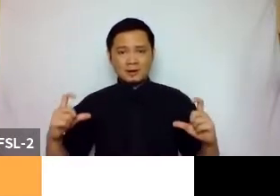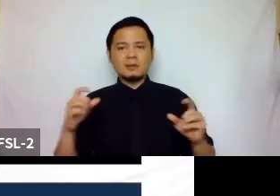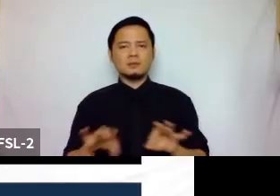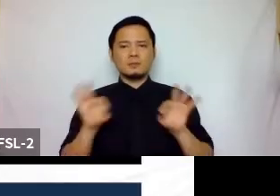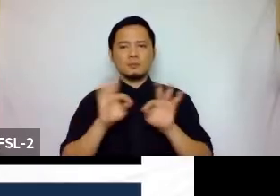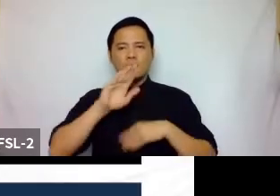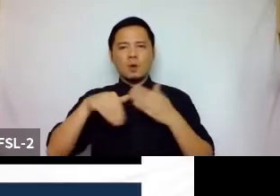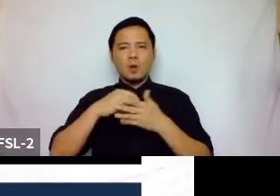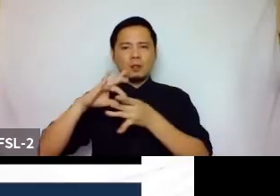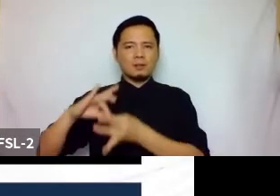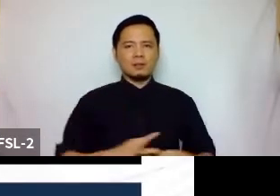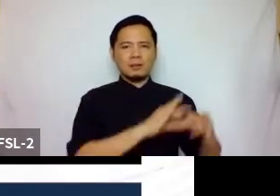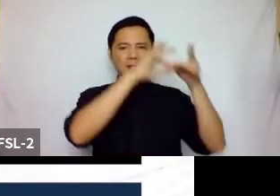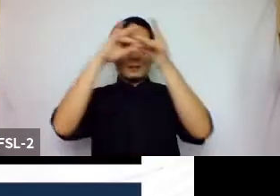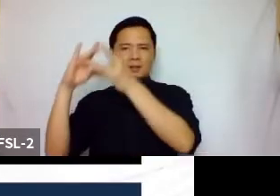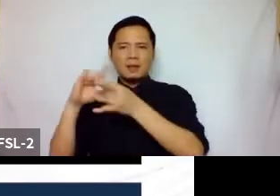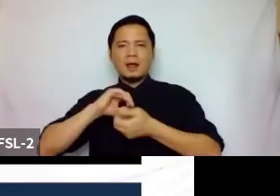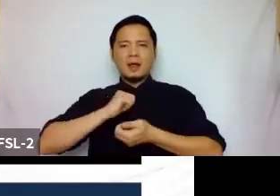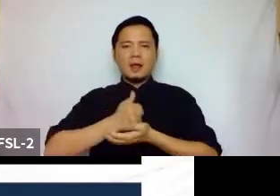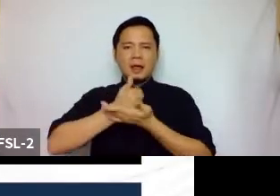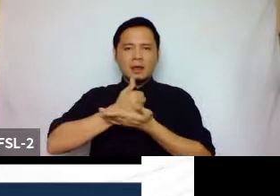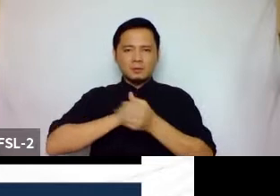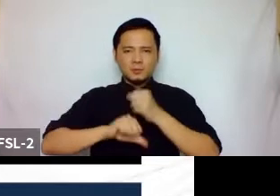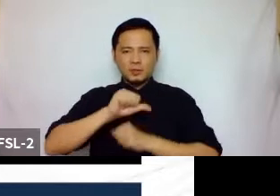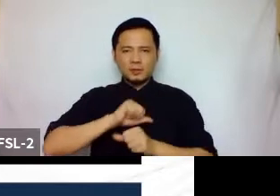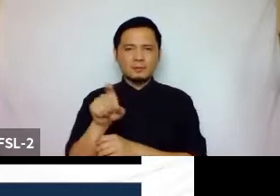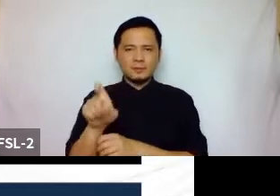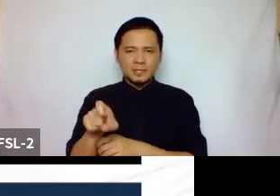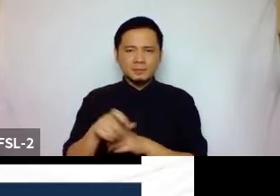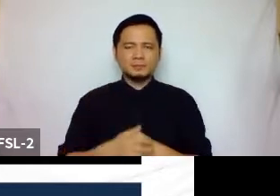So we have produced a lot of online materials.